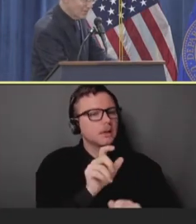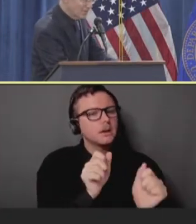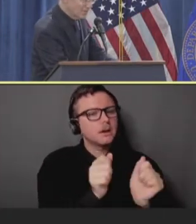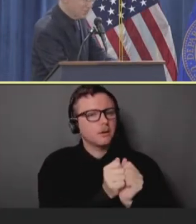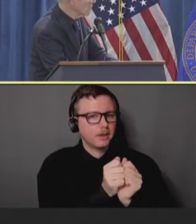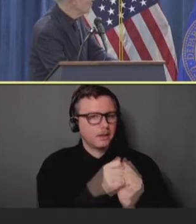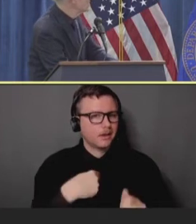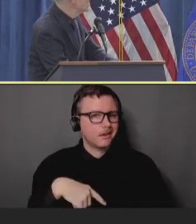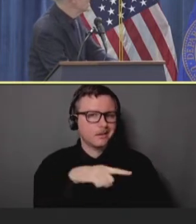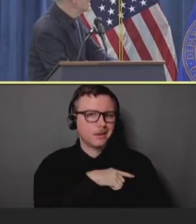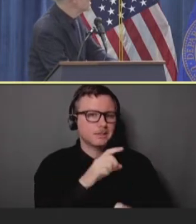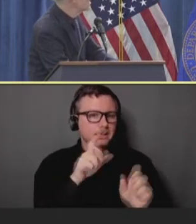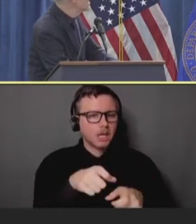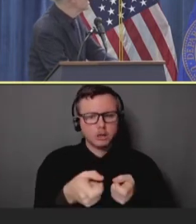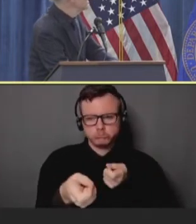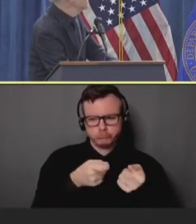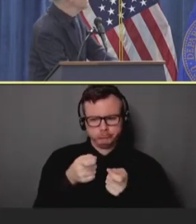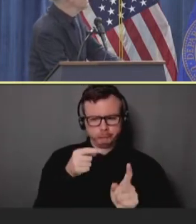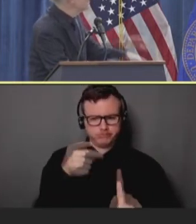to control this disease.